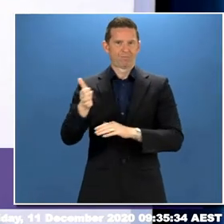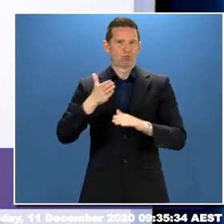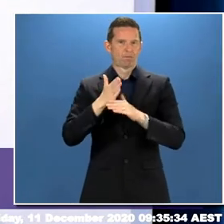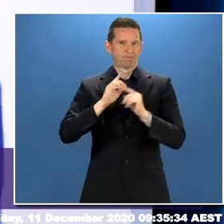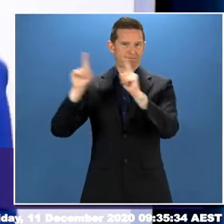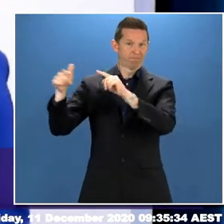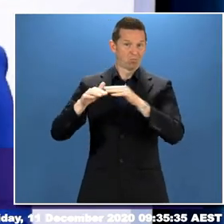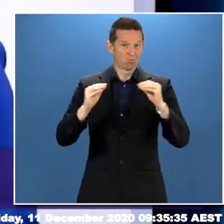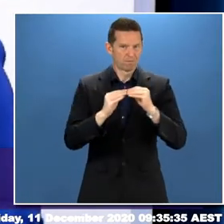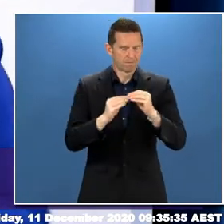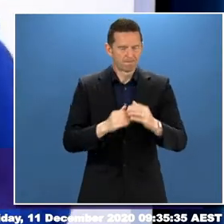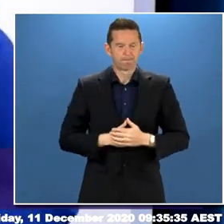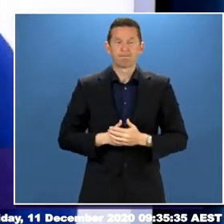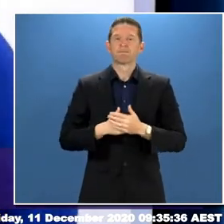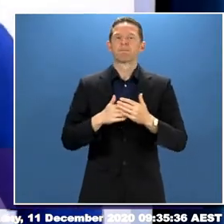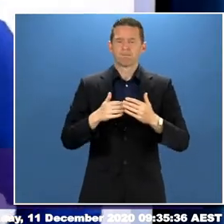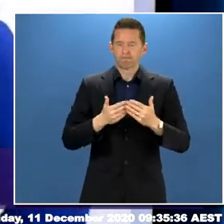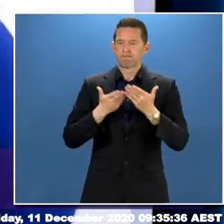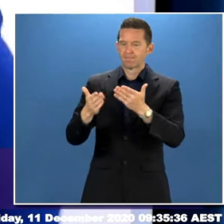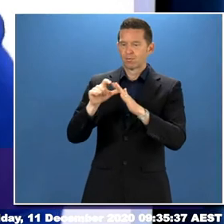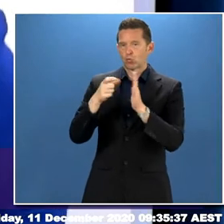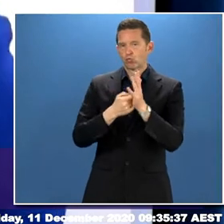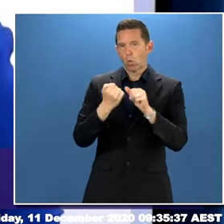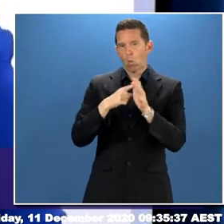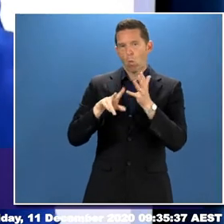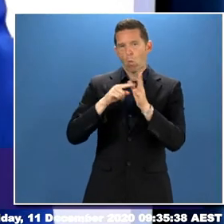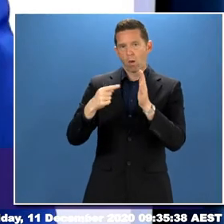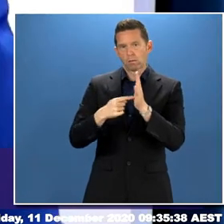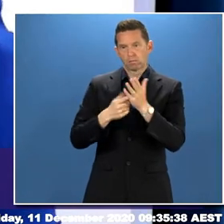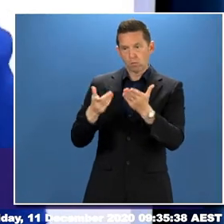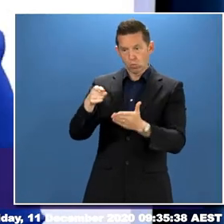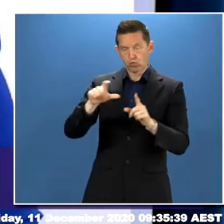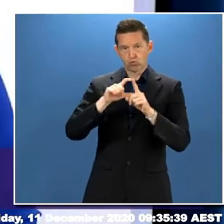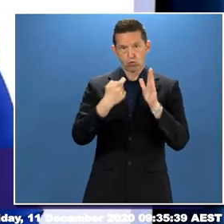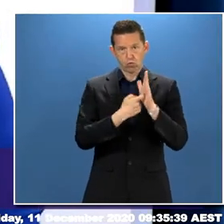With that, Dr Gauntlett, can I confirm you are Dr Ben Gauntlett?